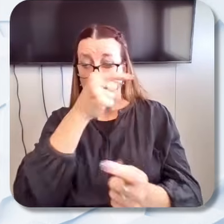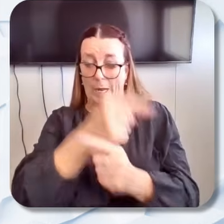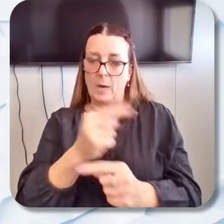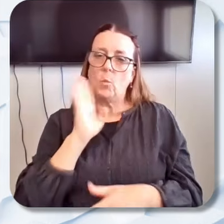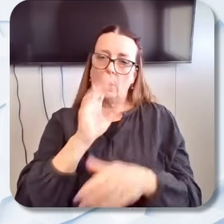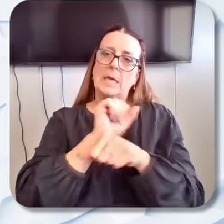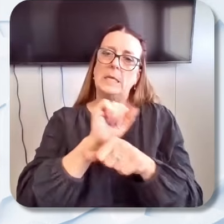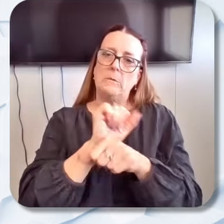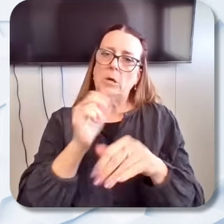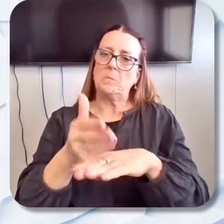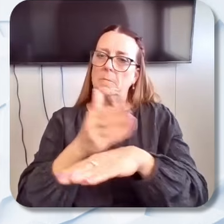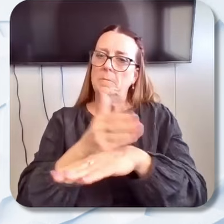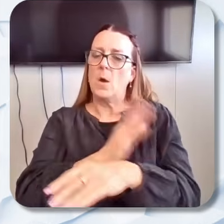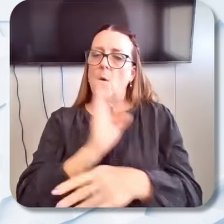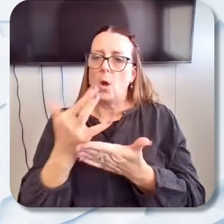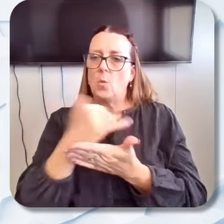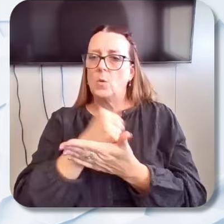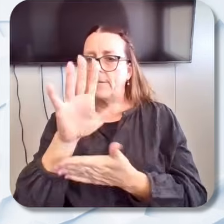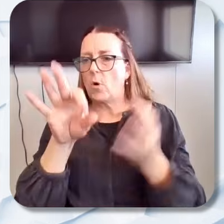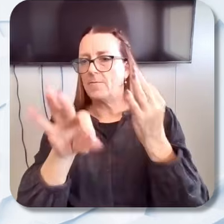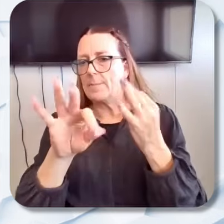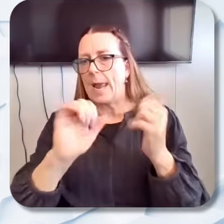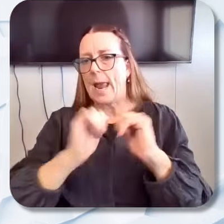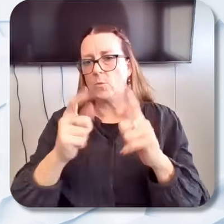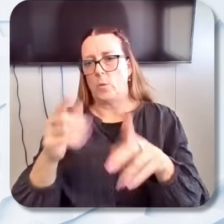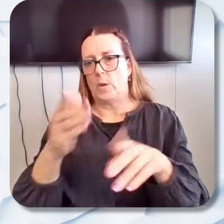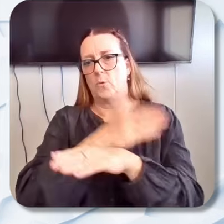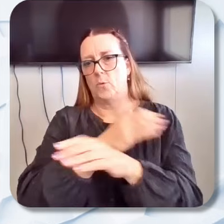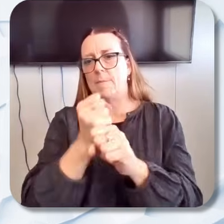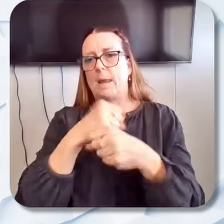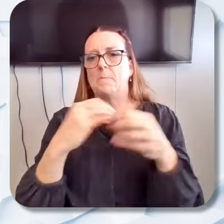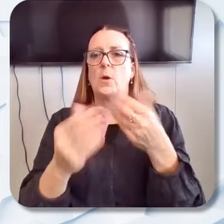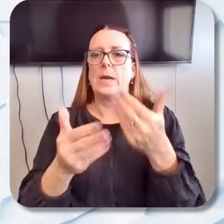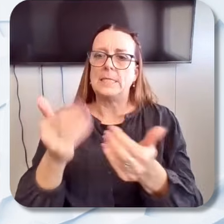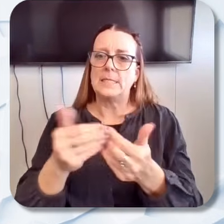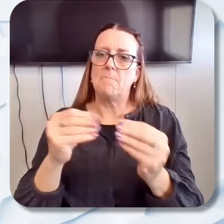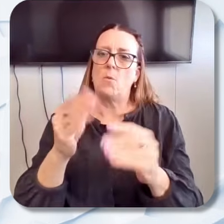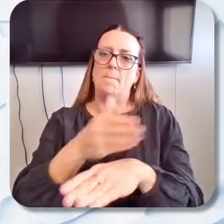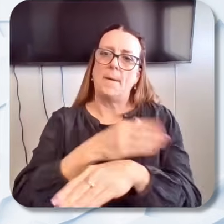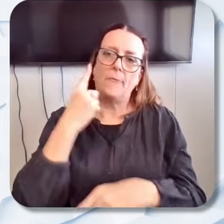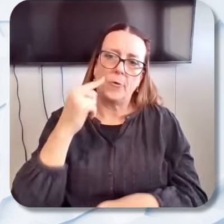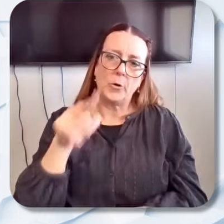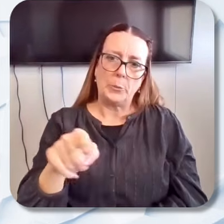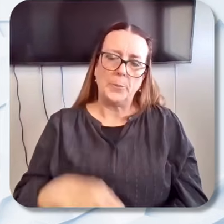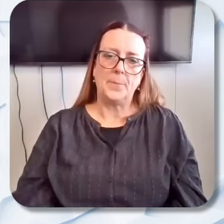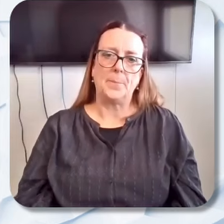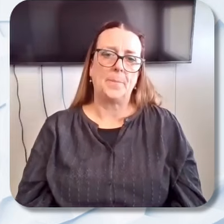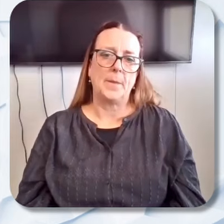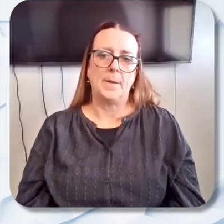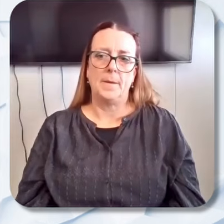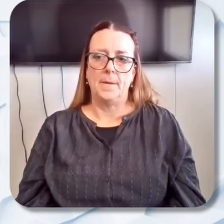and we're going to be receiving feedback on how to make it easier and better for you.